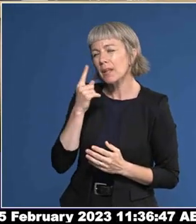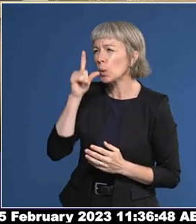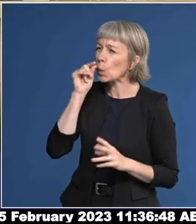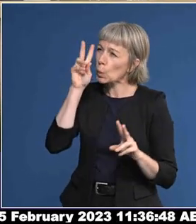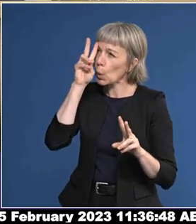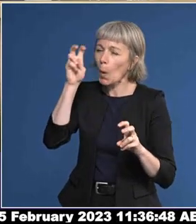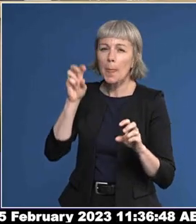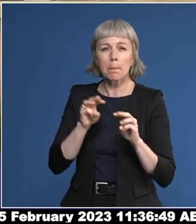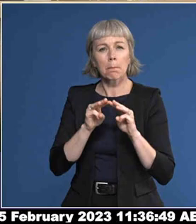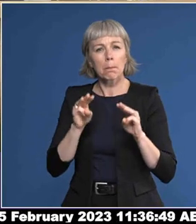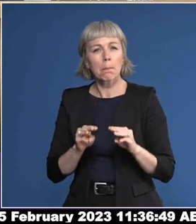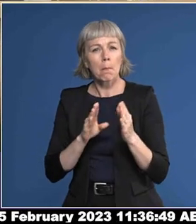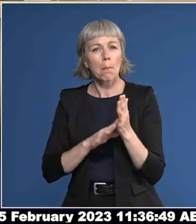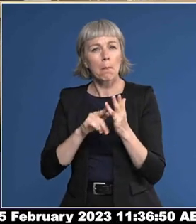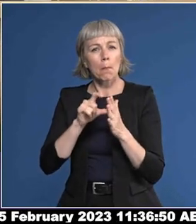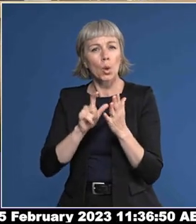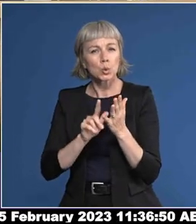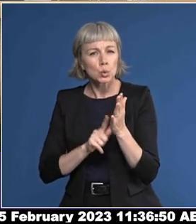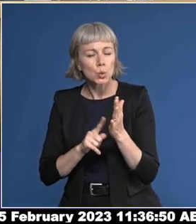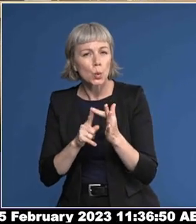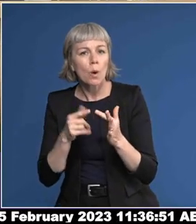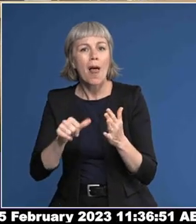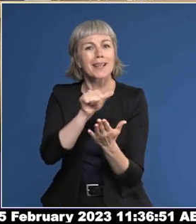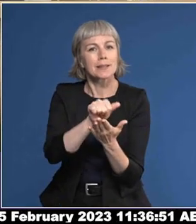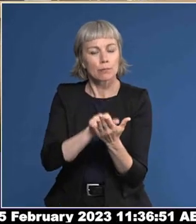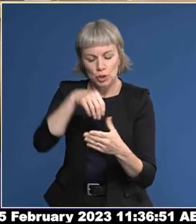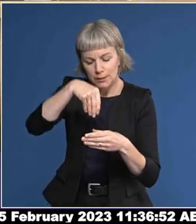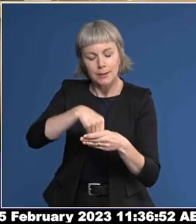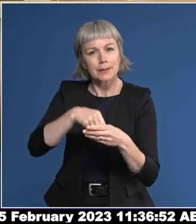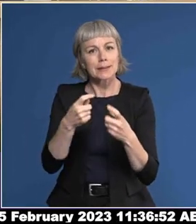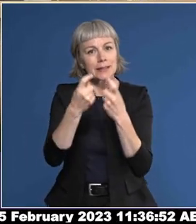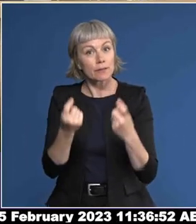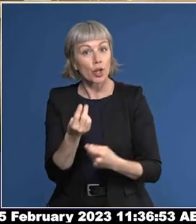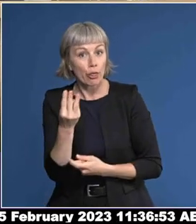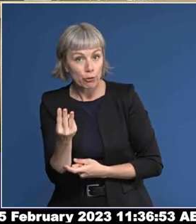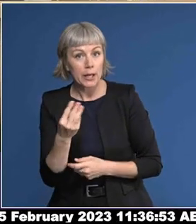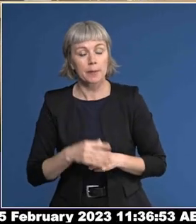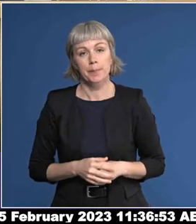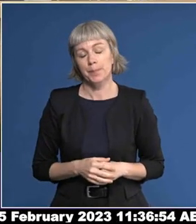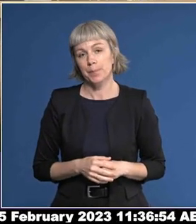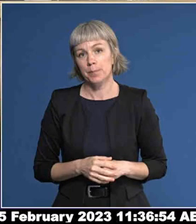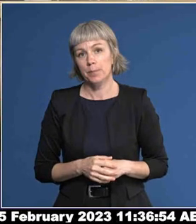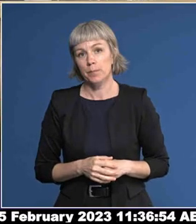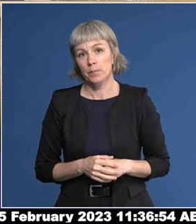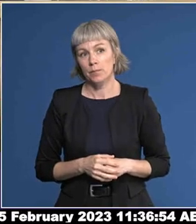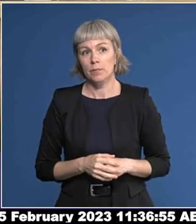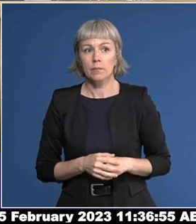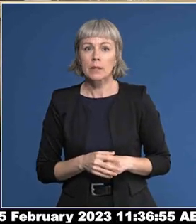have done with the Cert III modules, for example, where we have taken the core module which is a requirement to attain the Cert III, and you embed that within your own